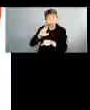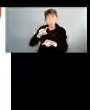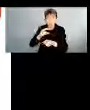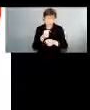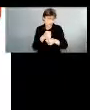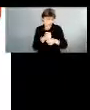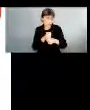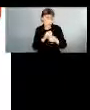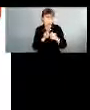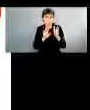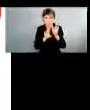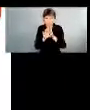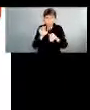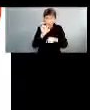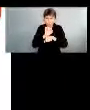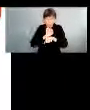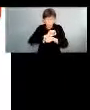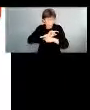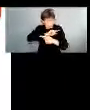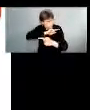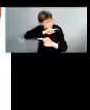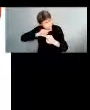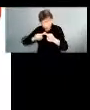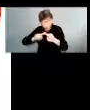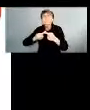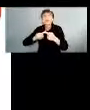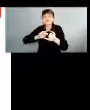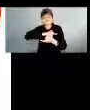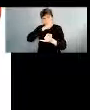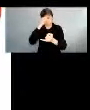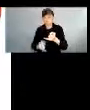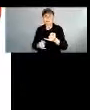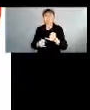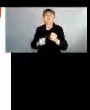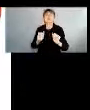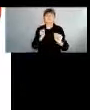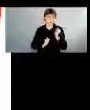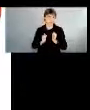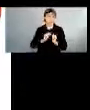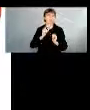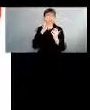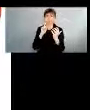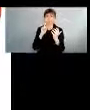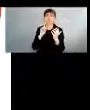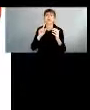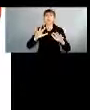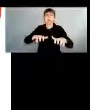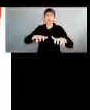all the way through to presenting it to an audience. Some examples of Program & Present